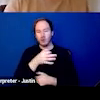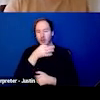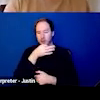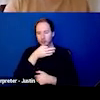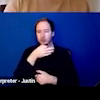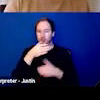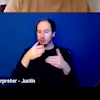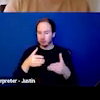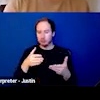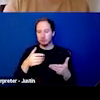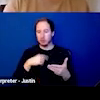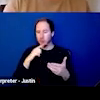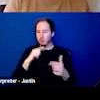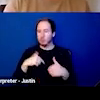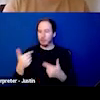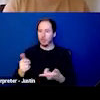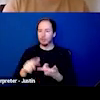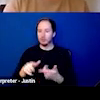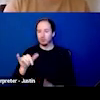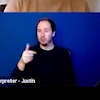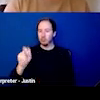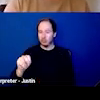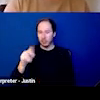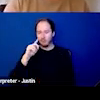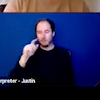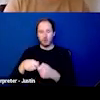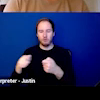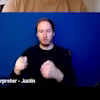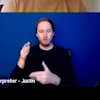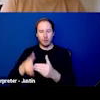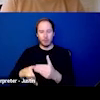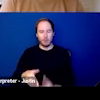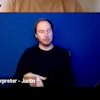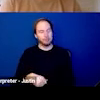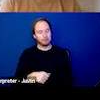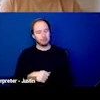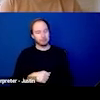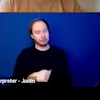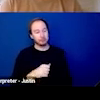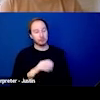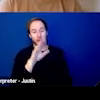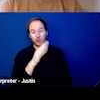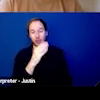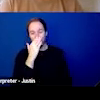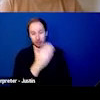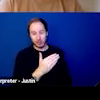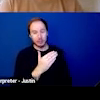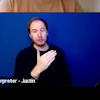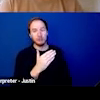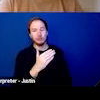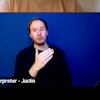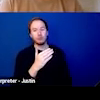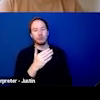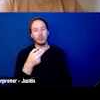And I will pass it over to Jen to wrap us up. Thanks again, y'all. Great, thanks, and just from HHRC,